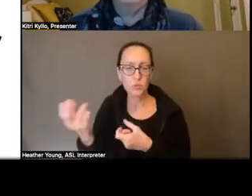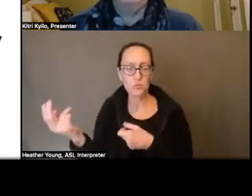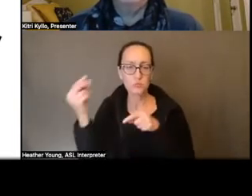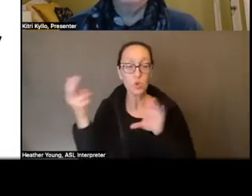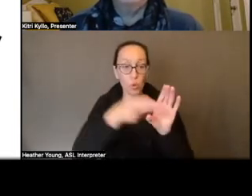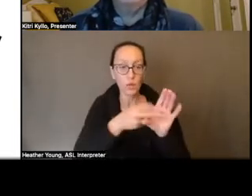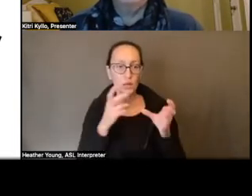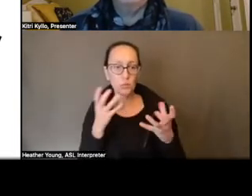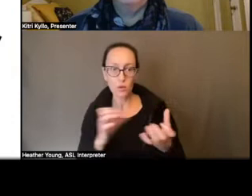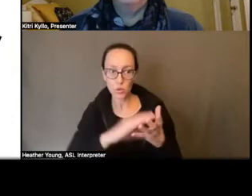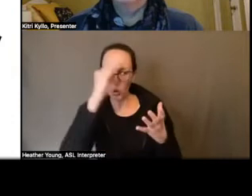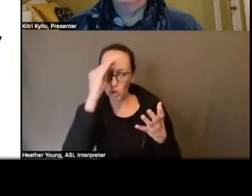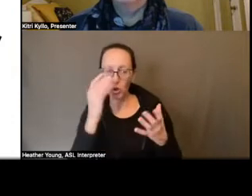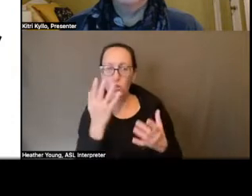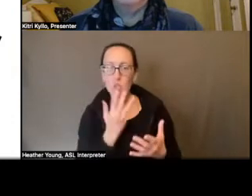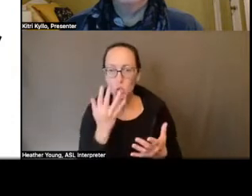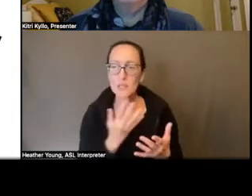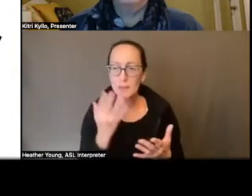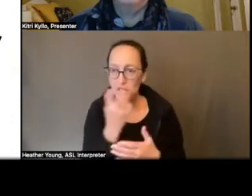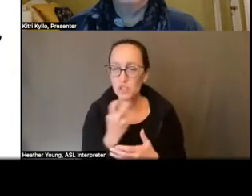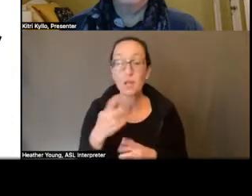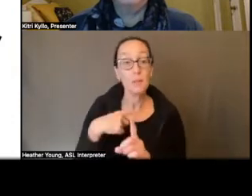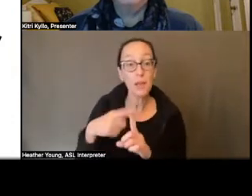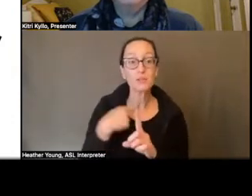as well as, we have a children's program,